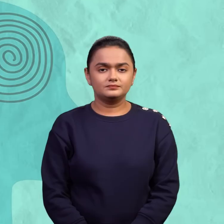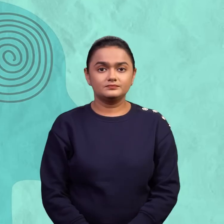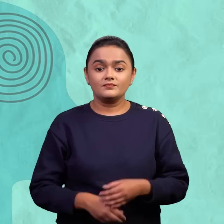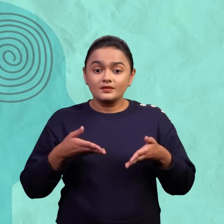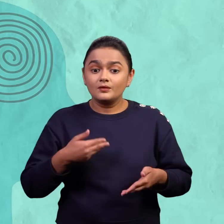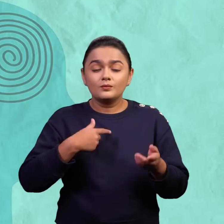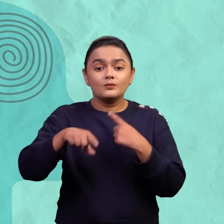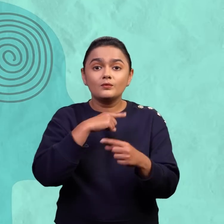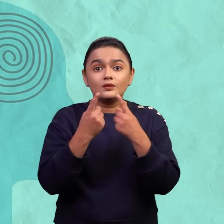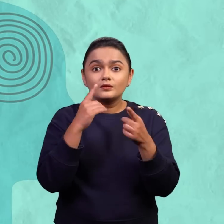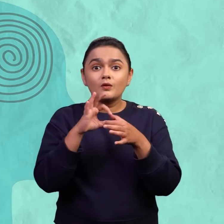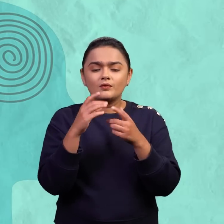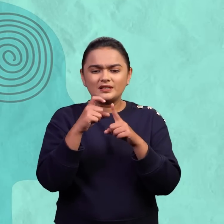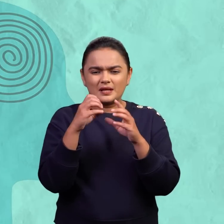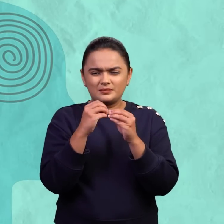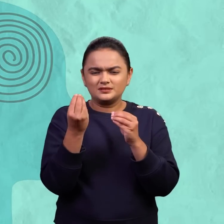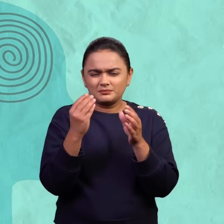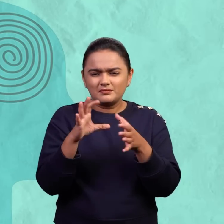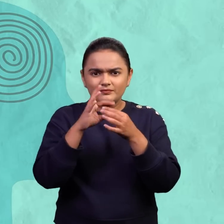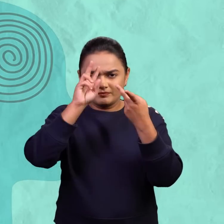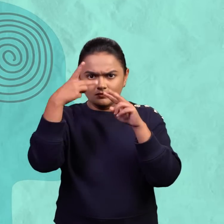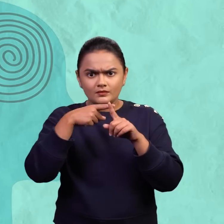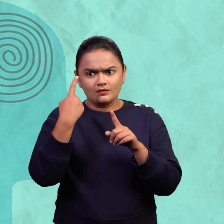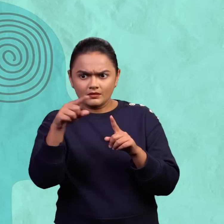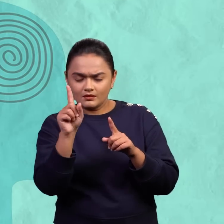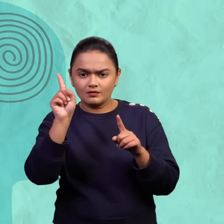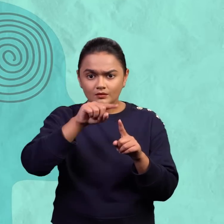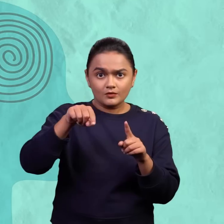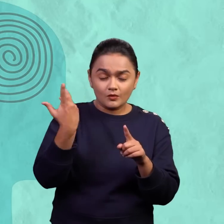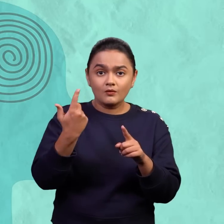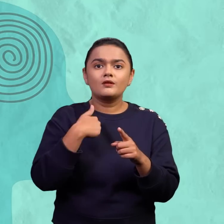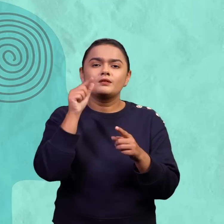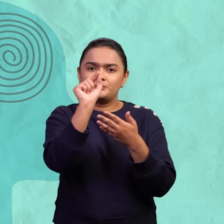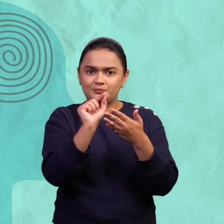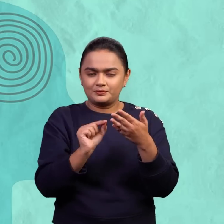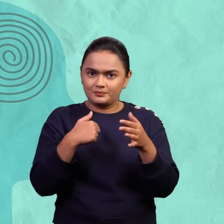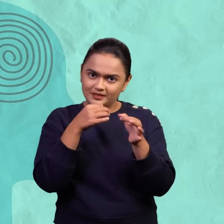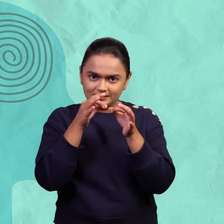Now, let's talk about some common beliefs about diabetes and see if they are true or false.